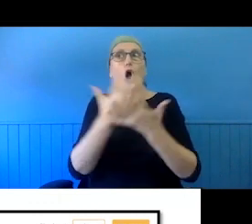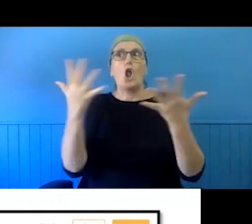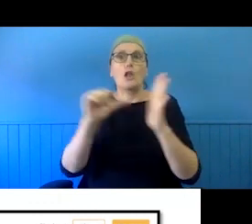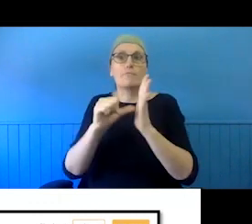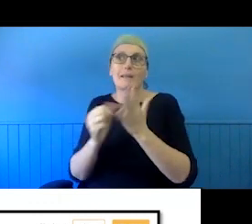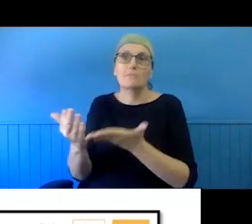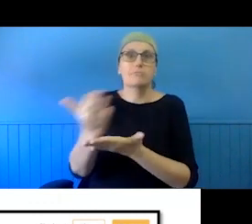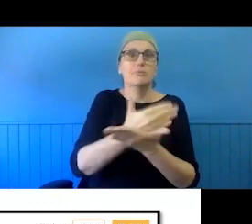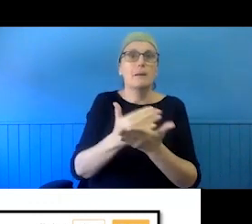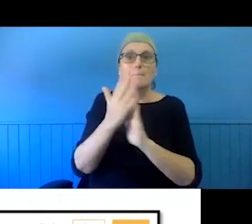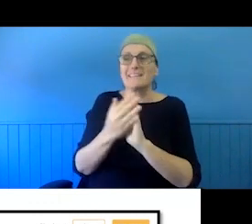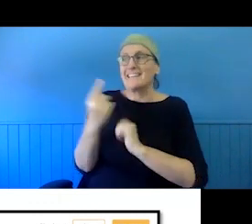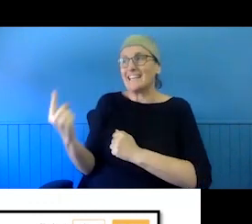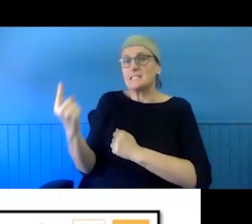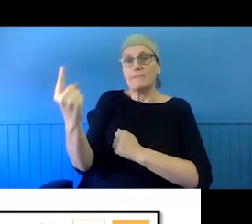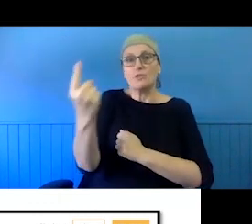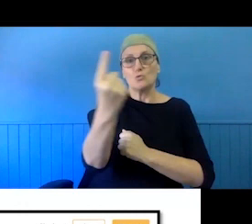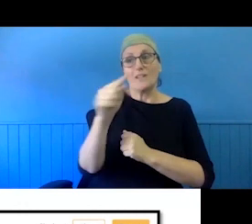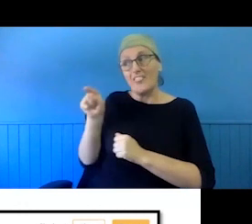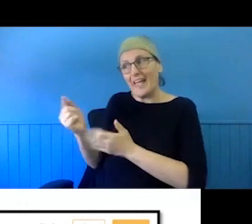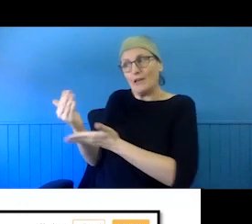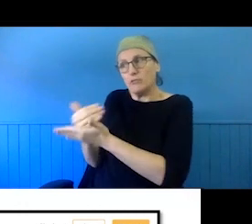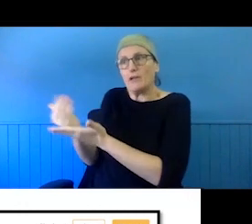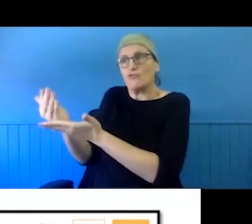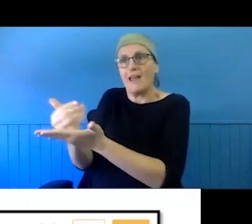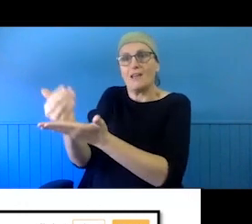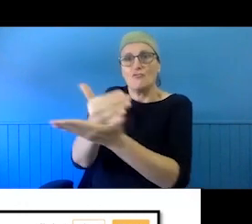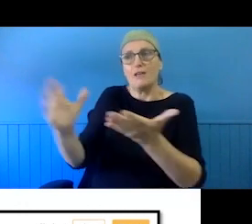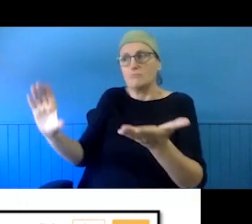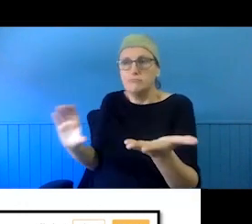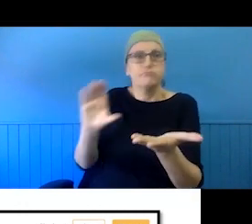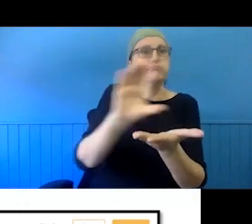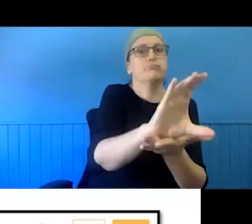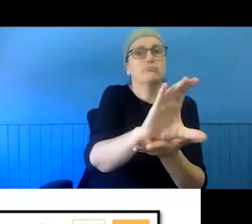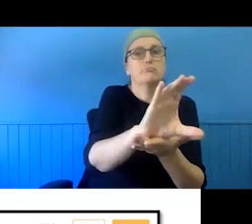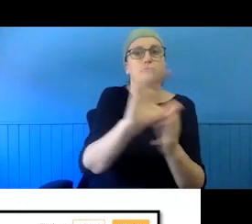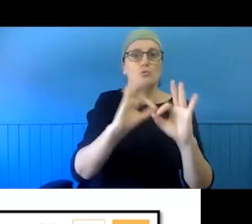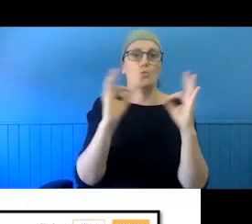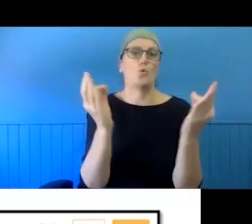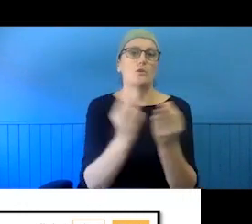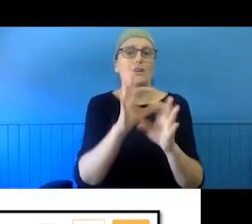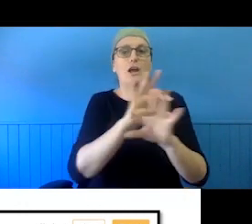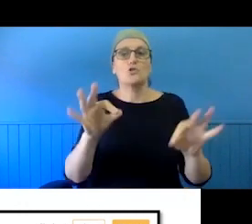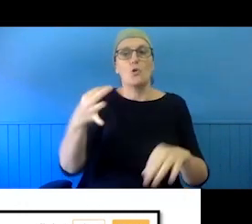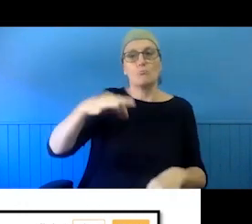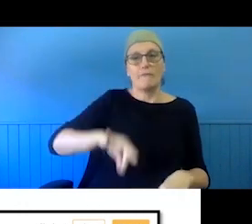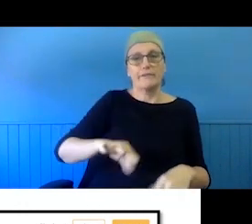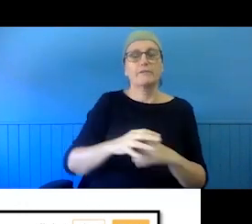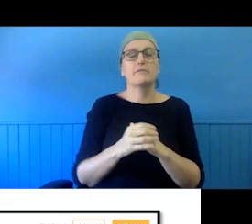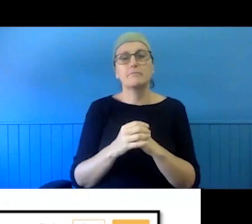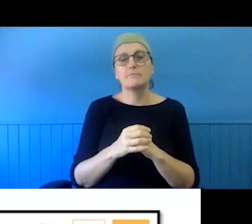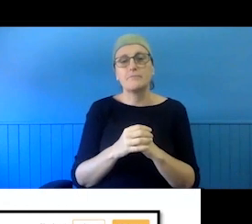fundraiser and then connect that to a not-for-profit of my choice. For